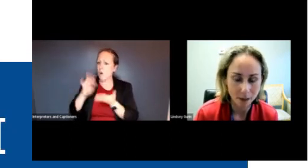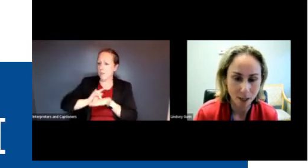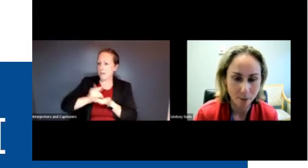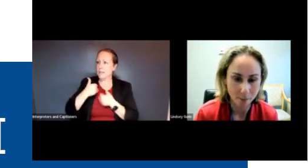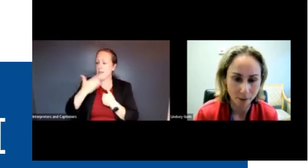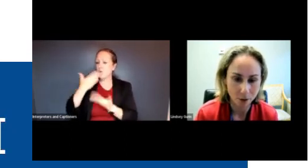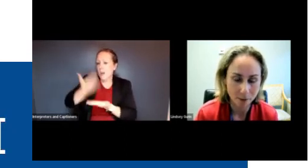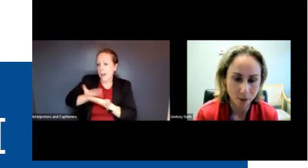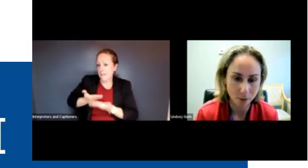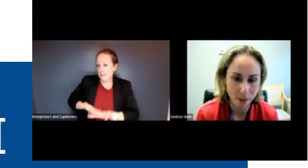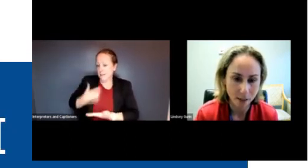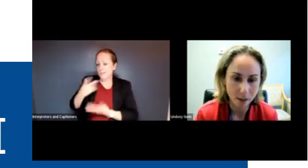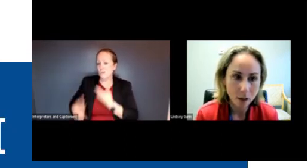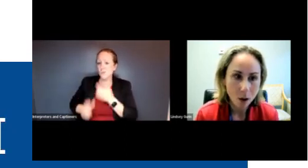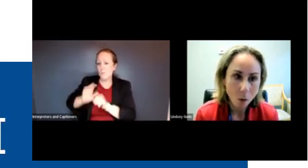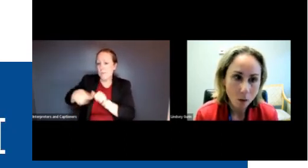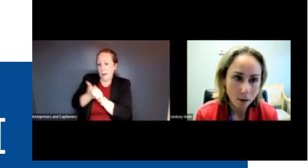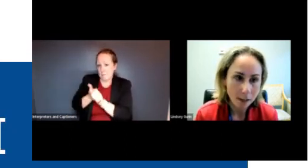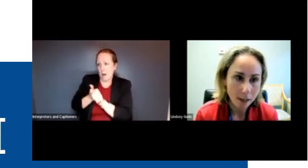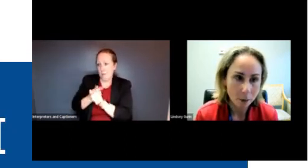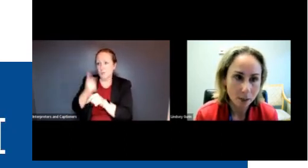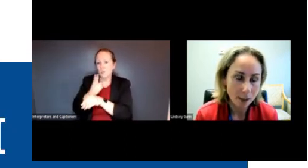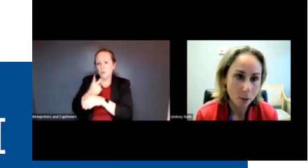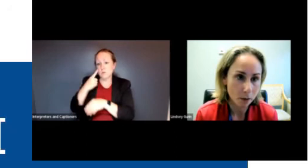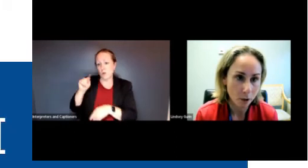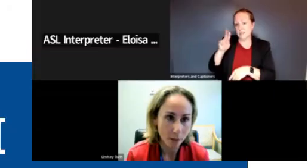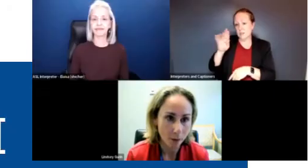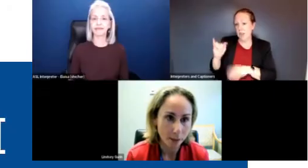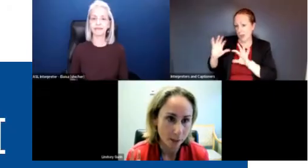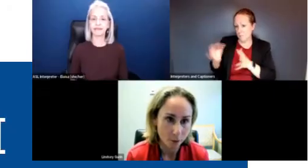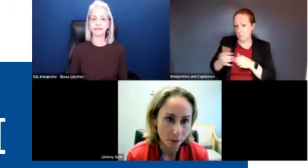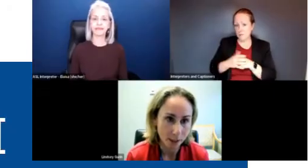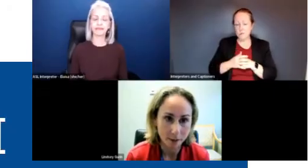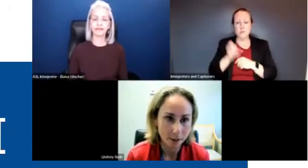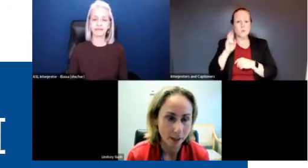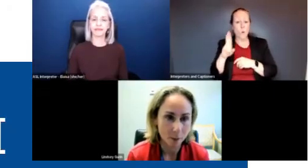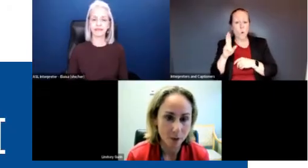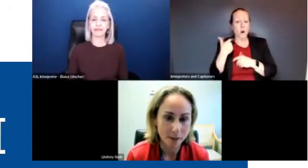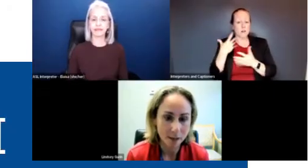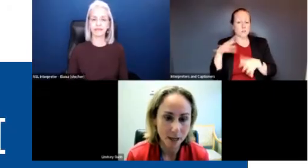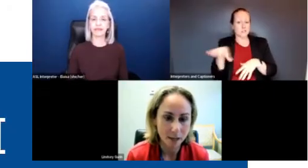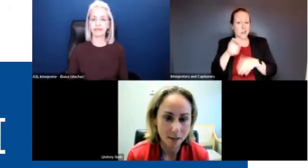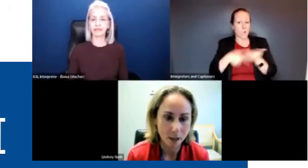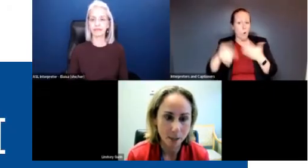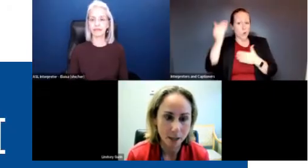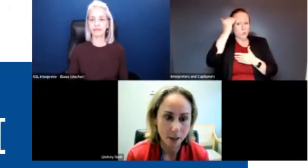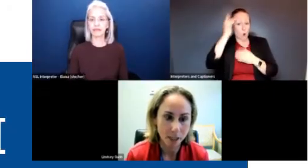the TBI population. So you can do that. Or you can take what you know about the injury and the person and then develop a